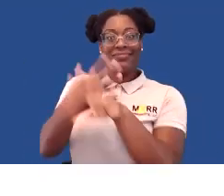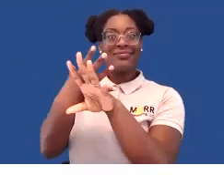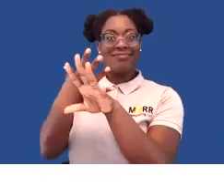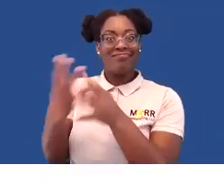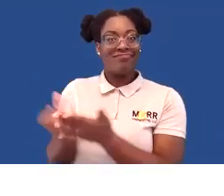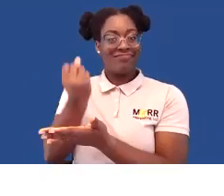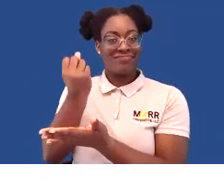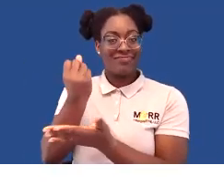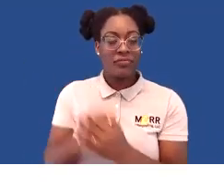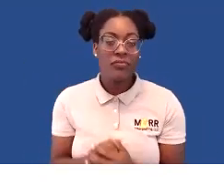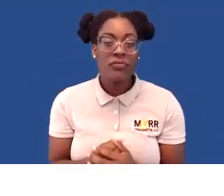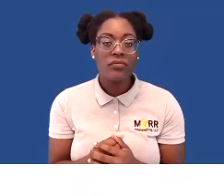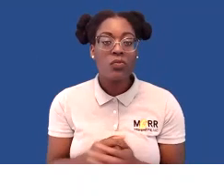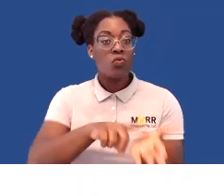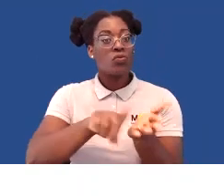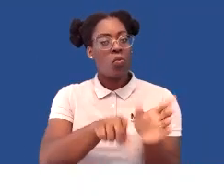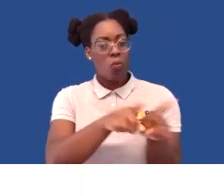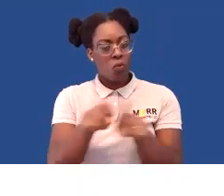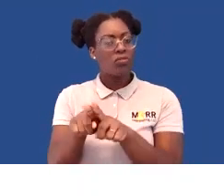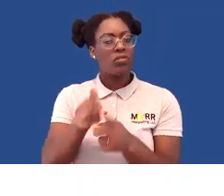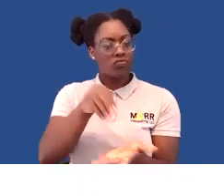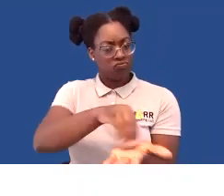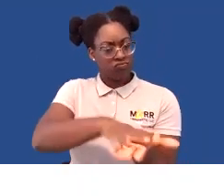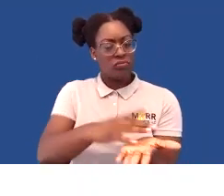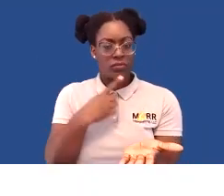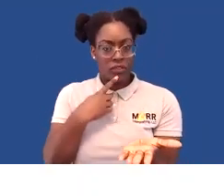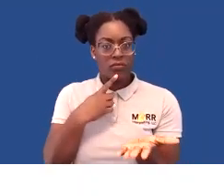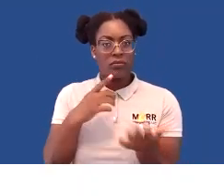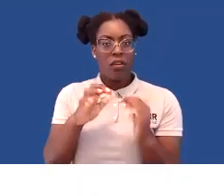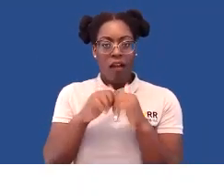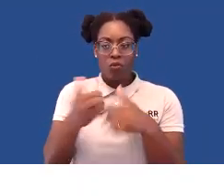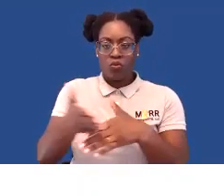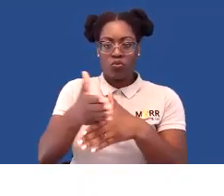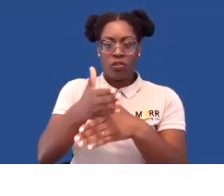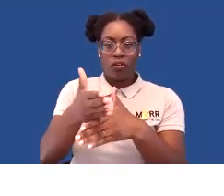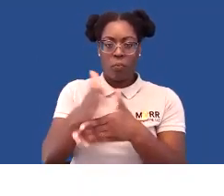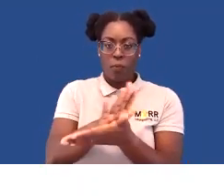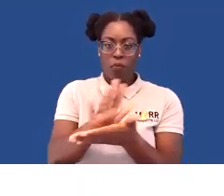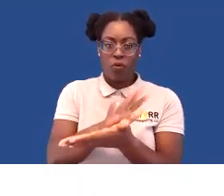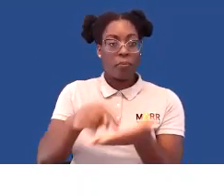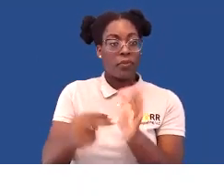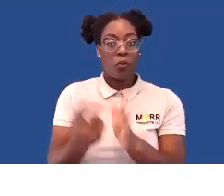that it helps address issues of how to share a paper, how to work together on a single document.